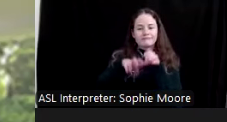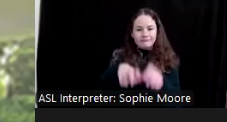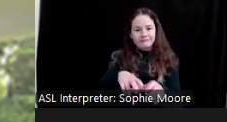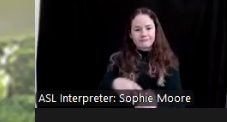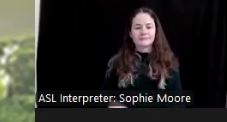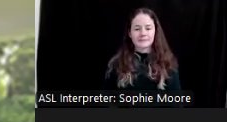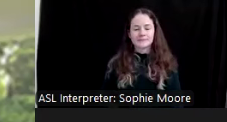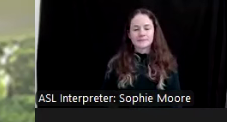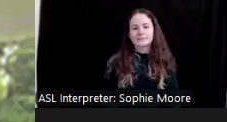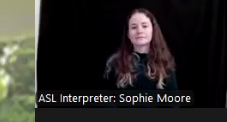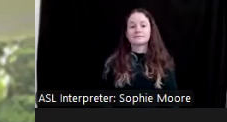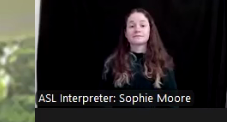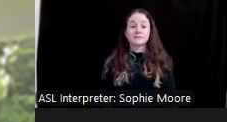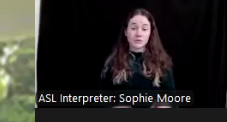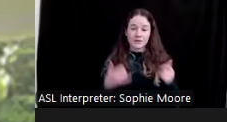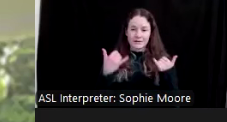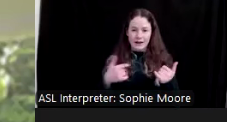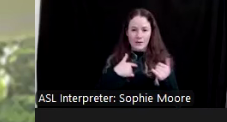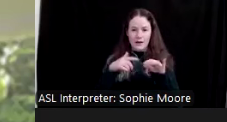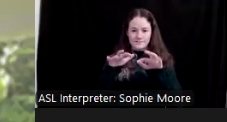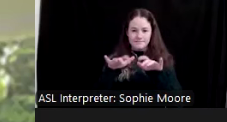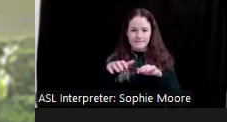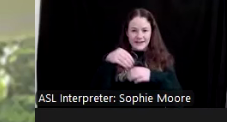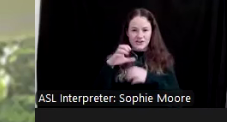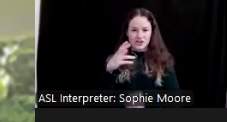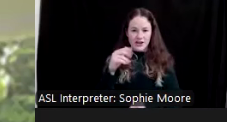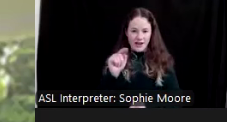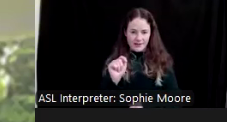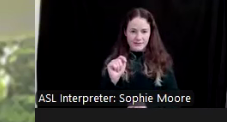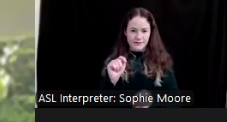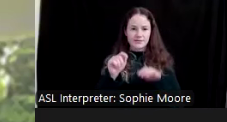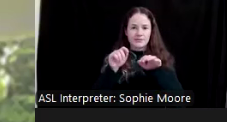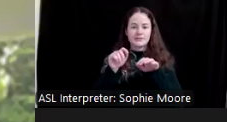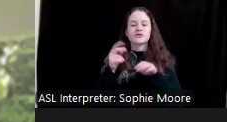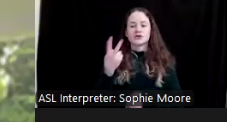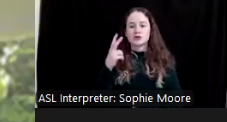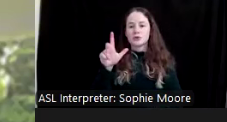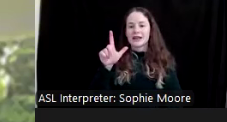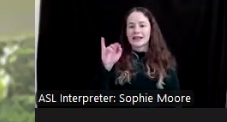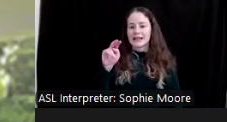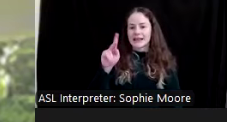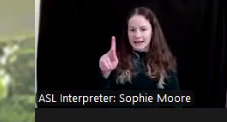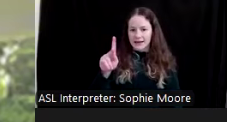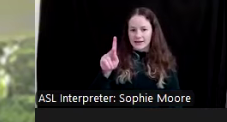put something in the chat. I've got two links that are in there. The first one is to an interactive map and I'm going